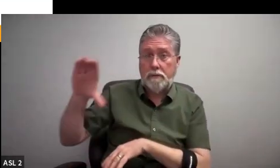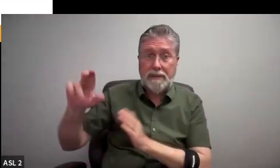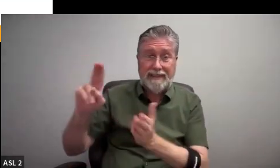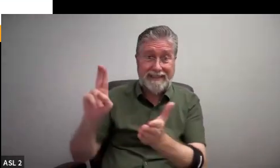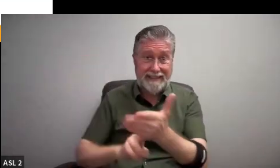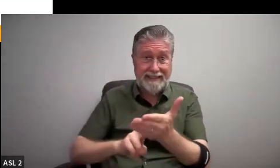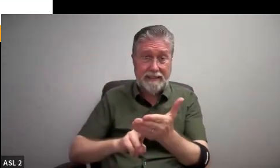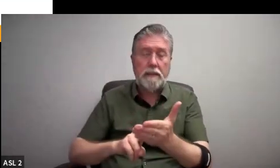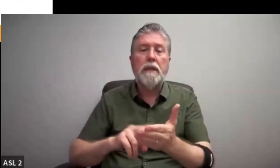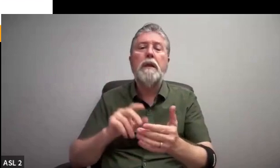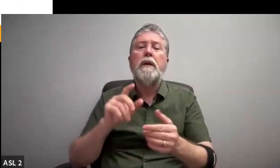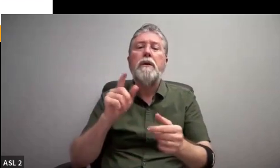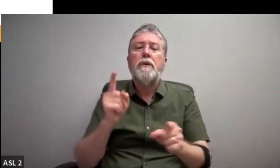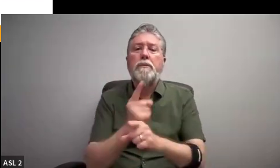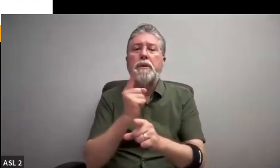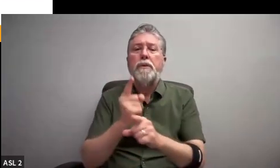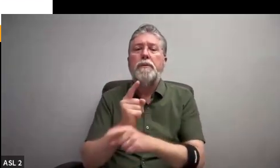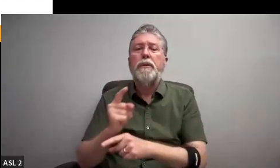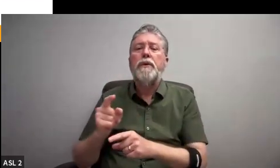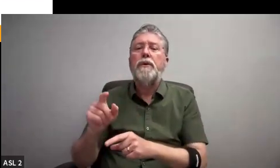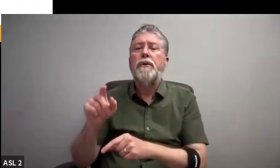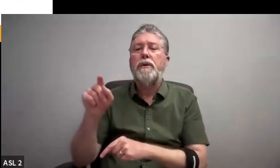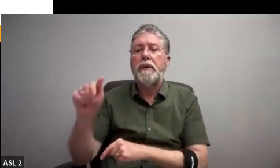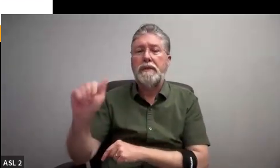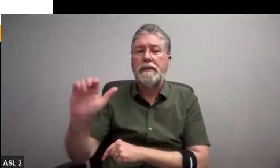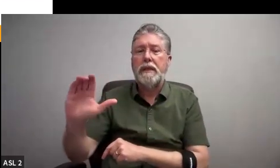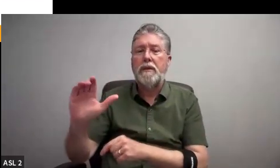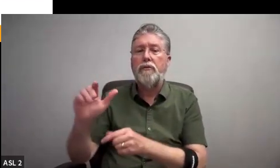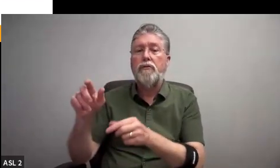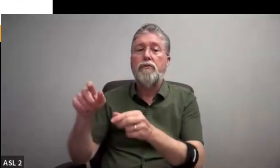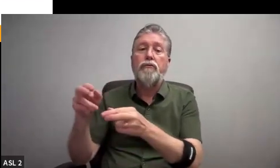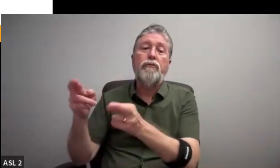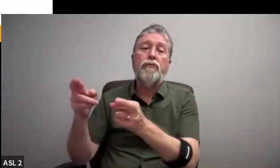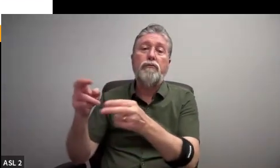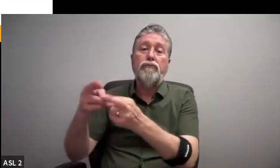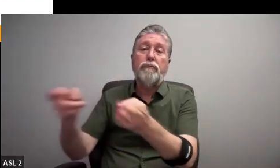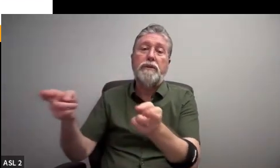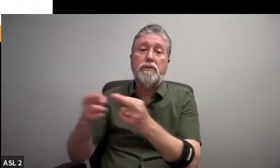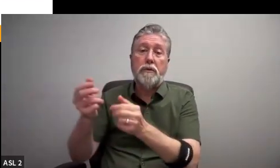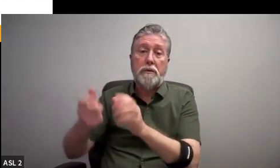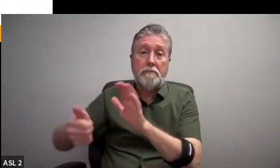appropriate ACL Regional Administrator by July 1 of the calendar year in which the new state plan